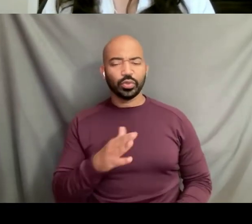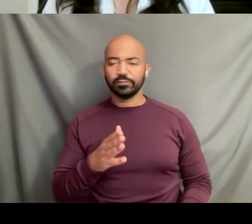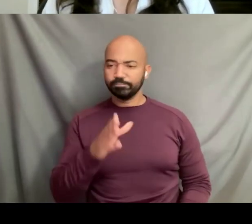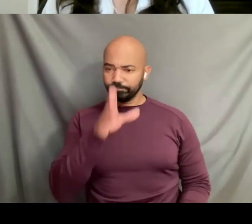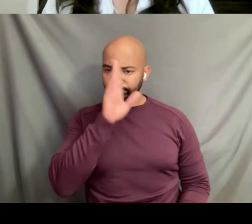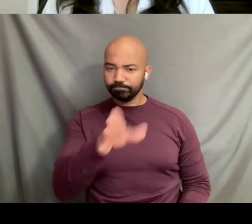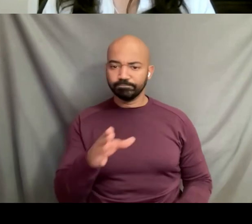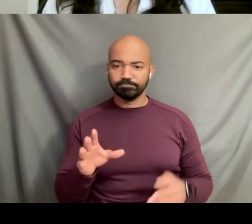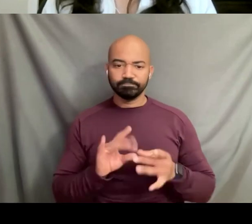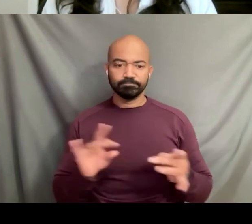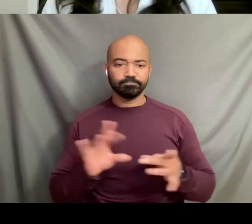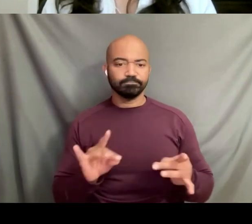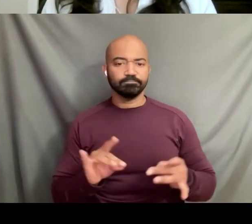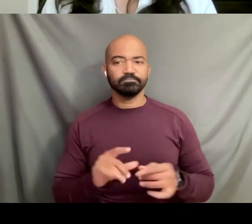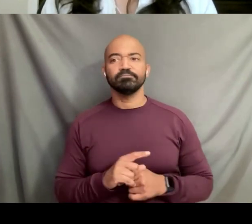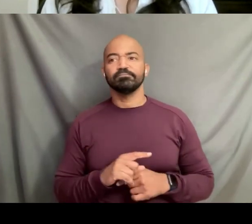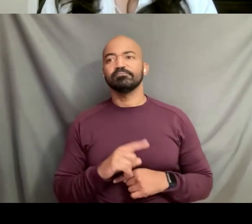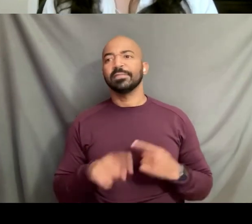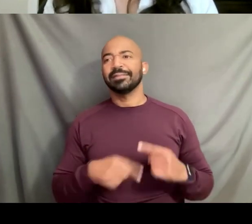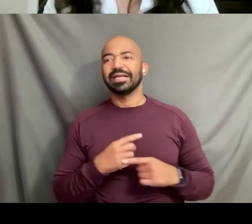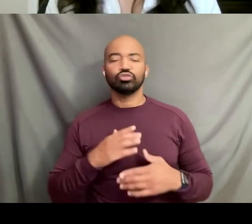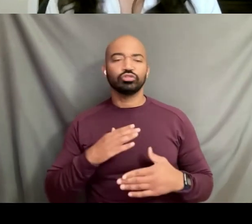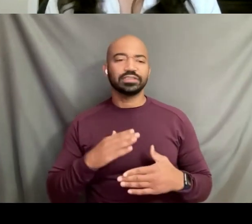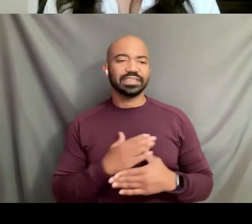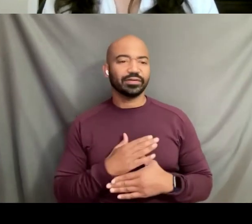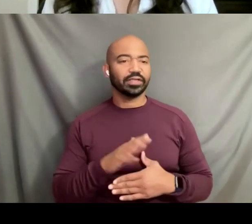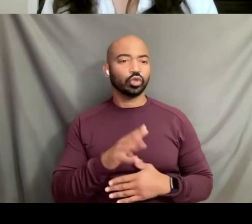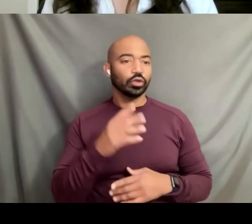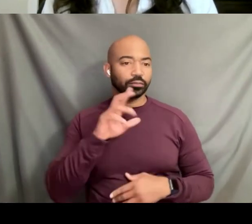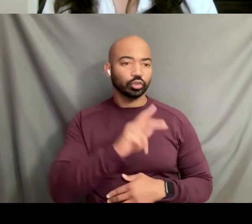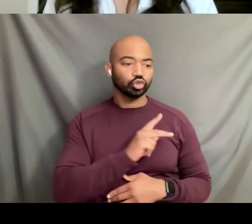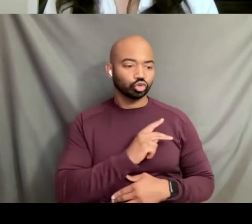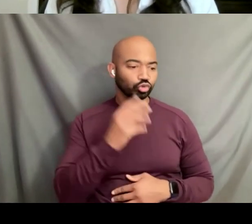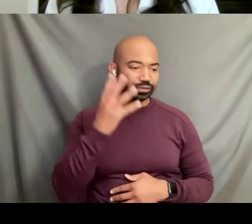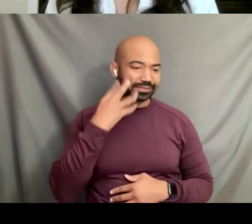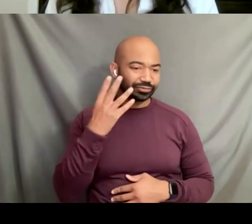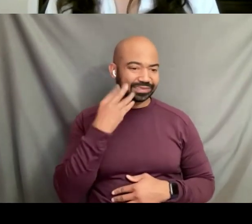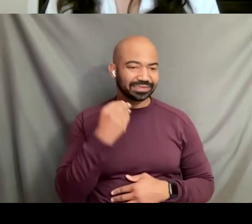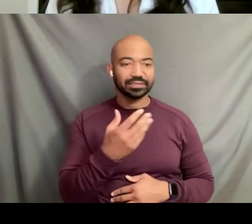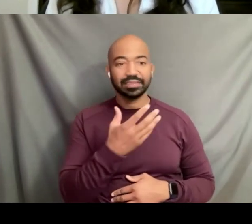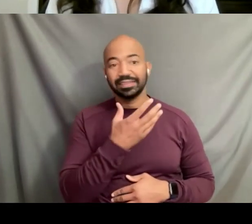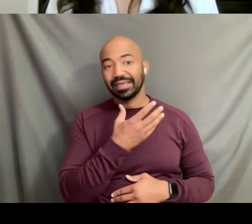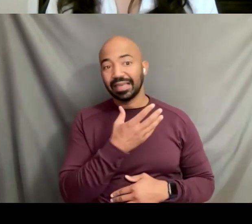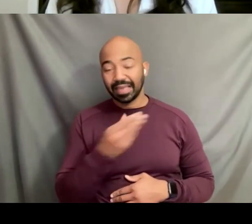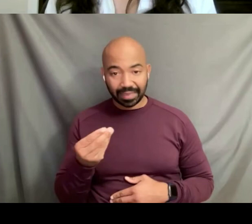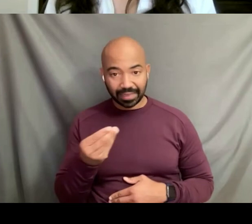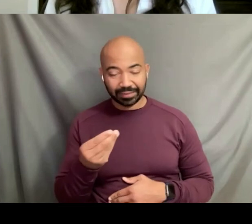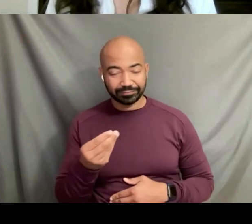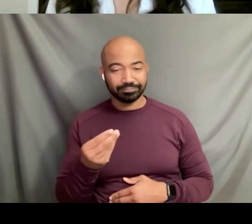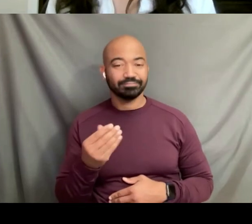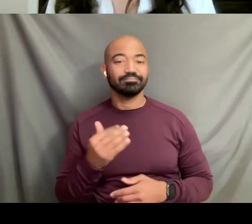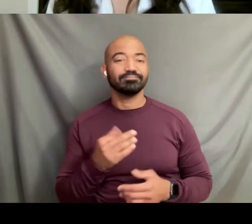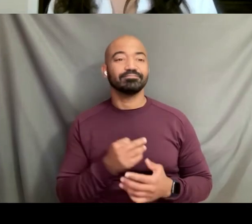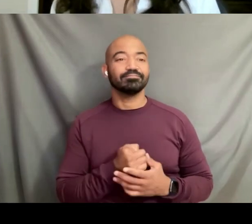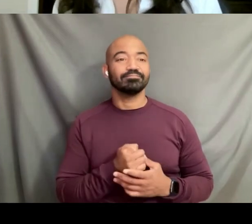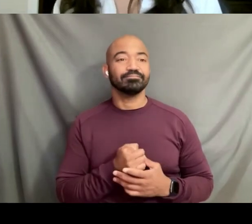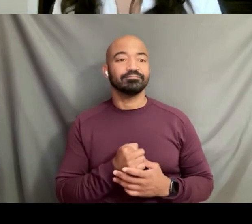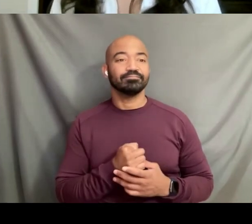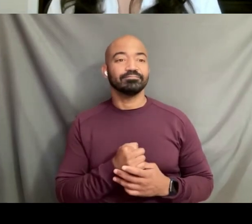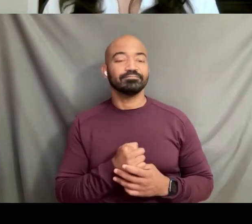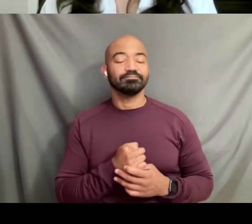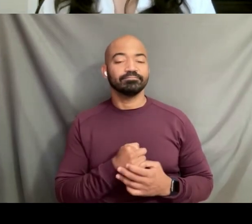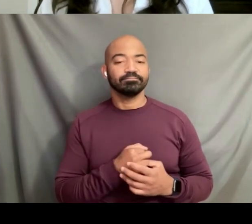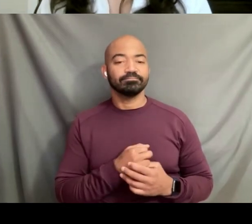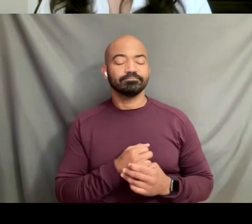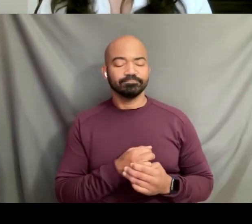in sharing both your personal experiences and these very much needed take aways that